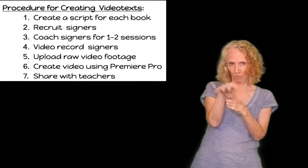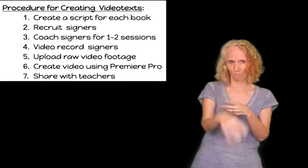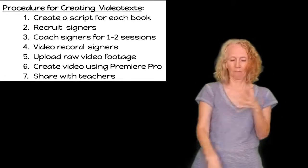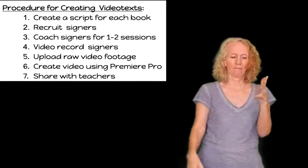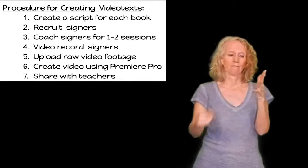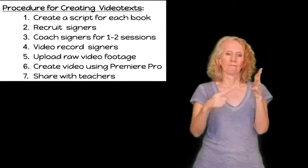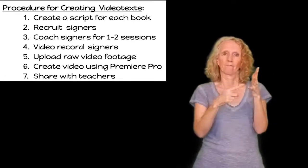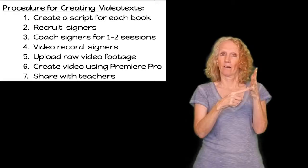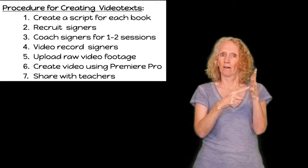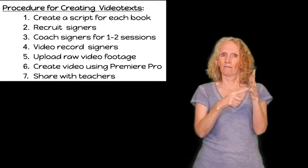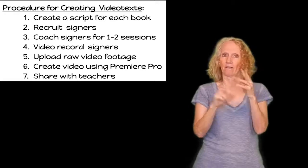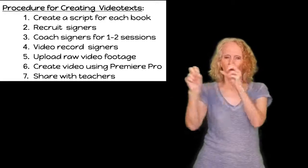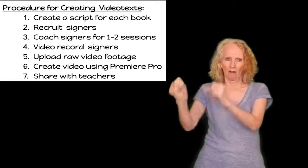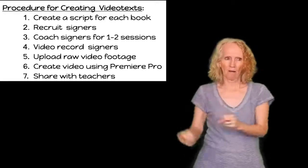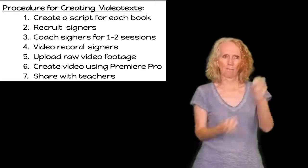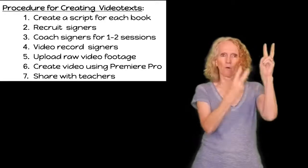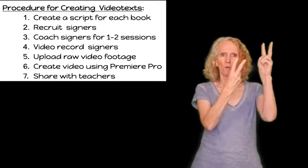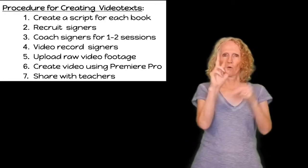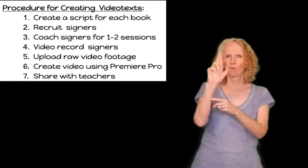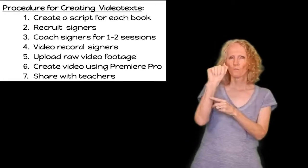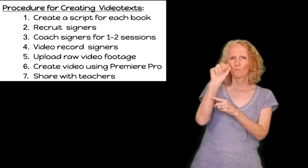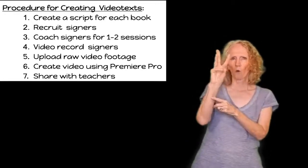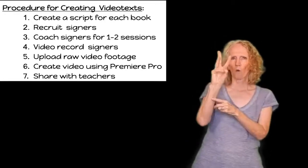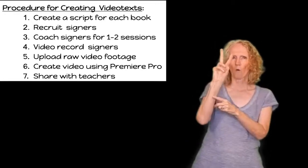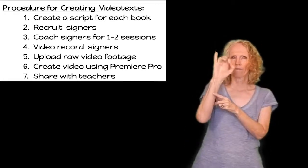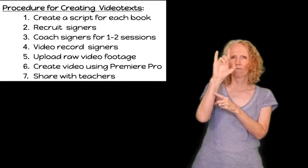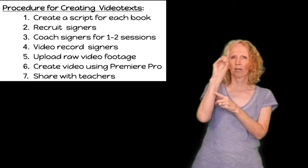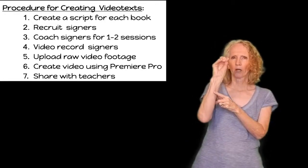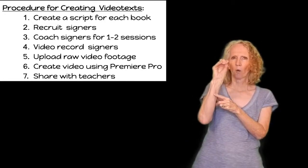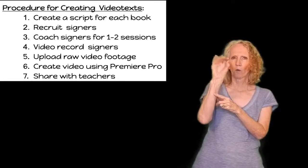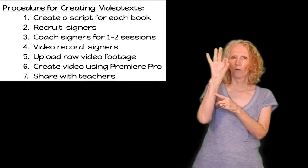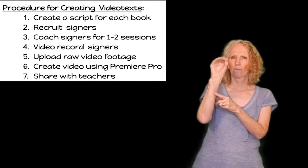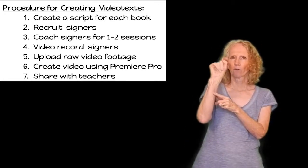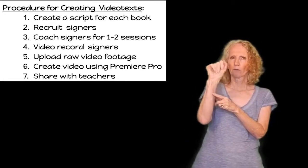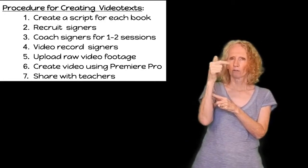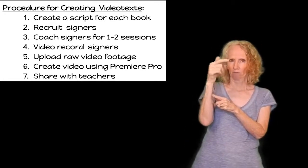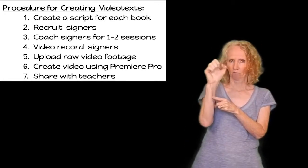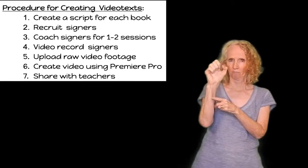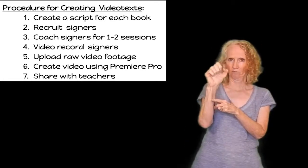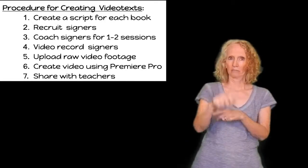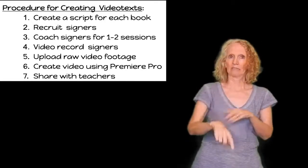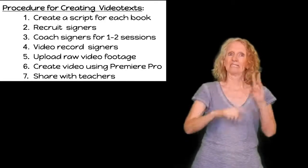on video the fifth is uploading the raw